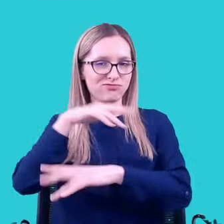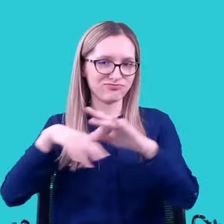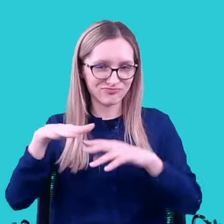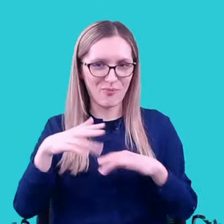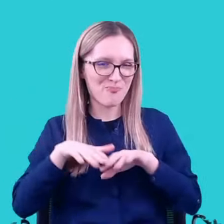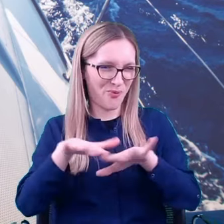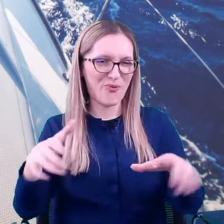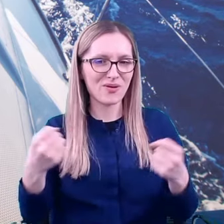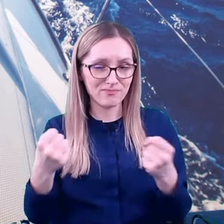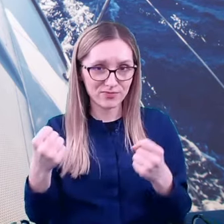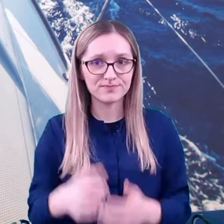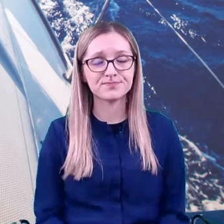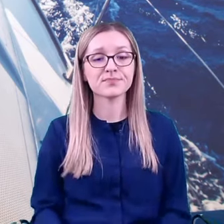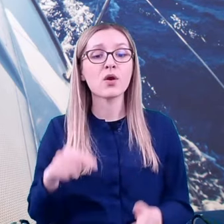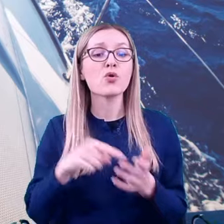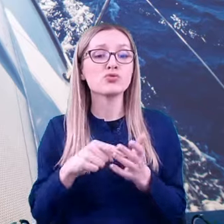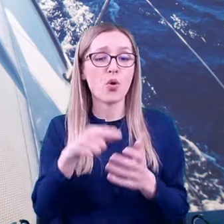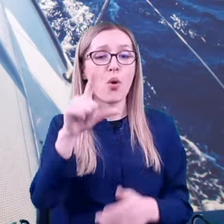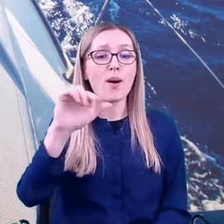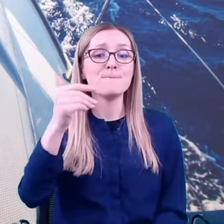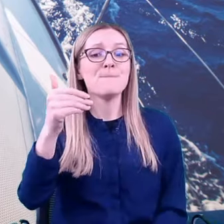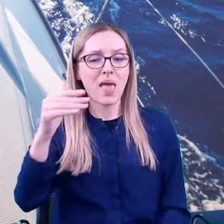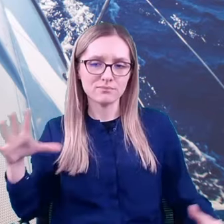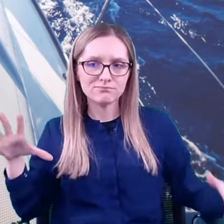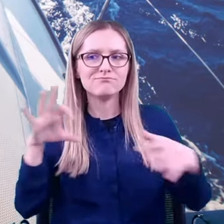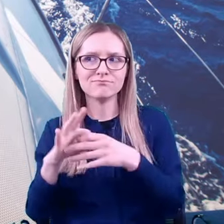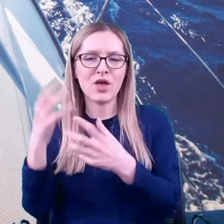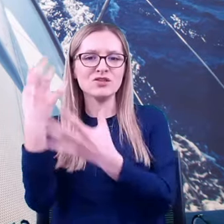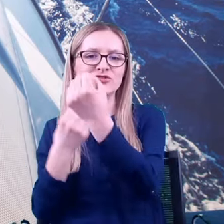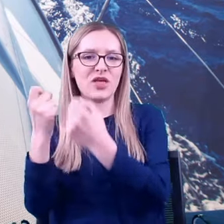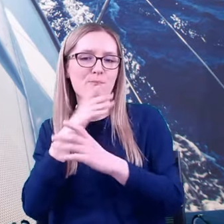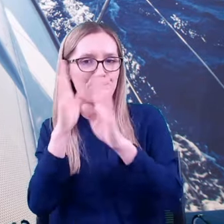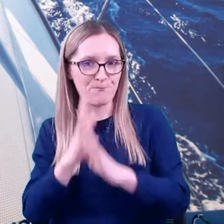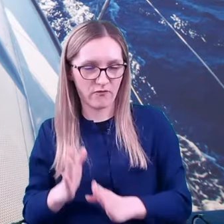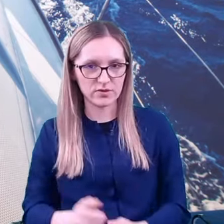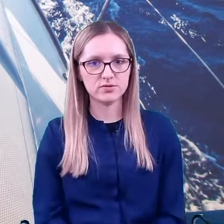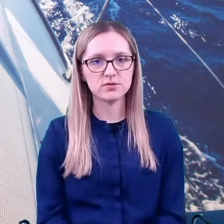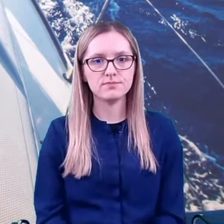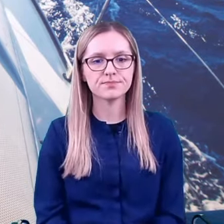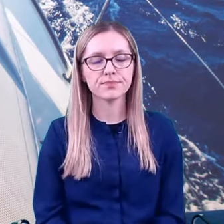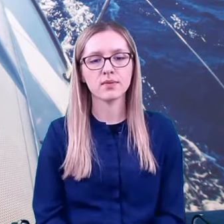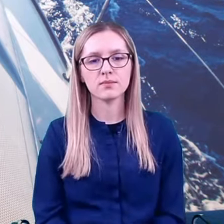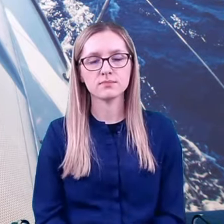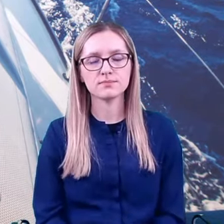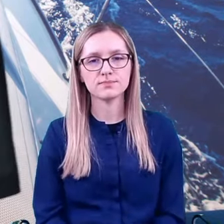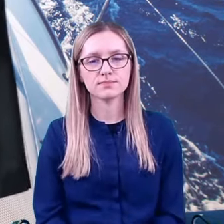so PEM cells simply draw it from the air. So, we provide hydrogen on the one hand